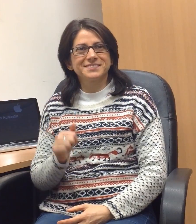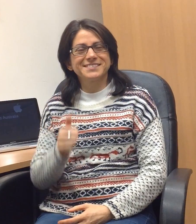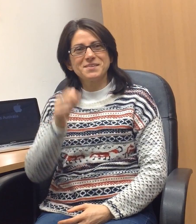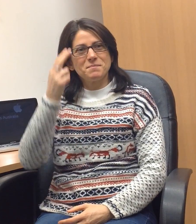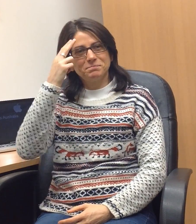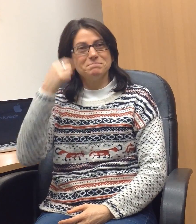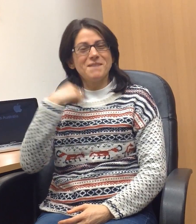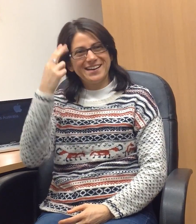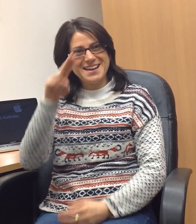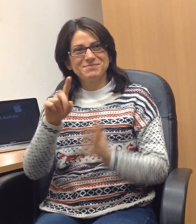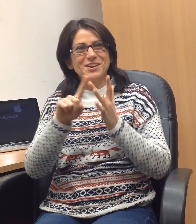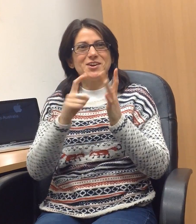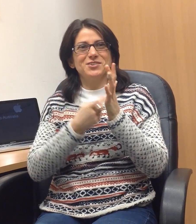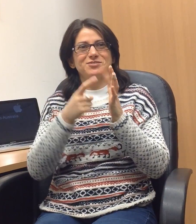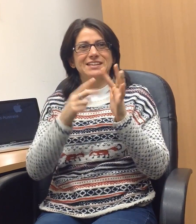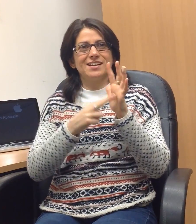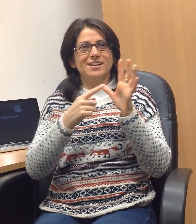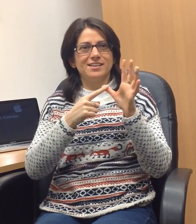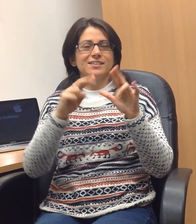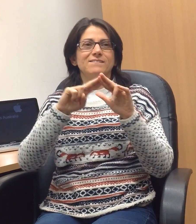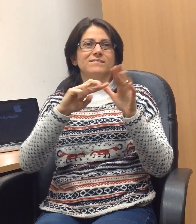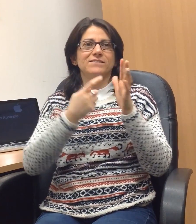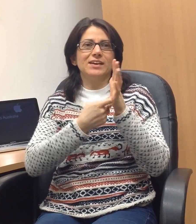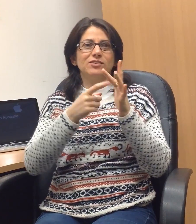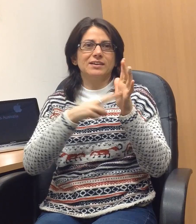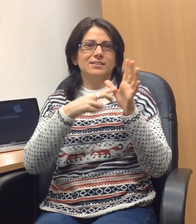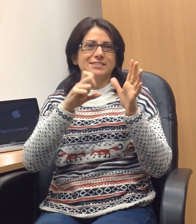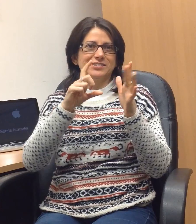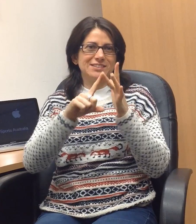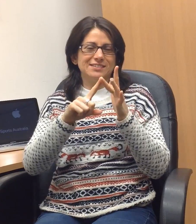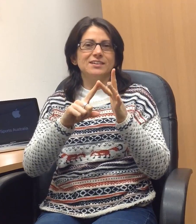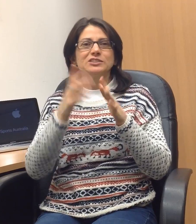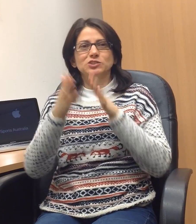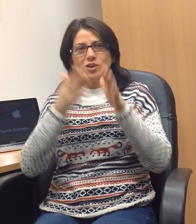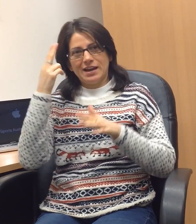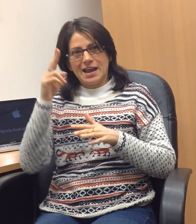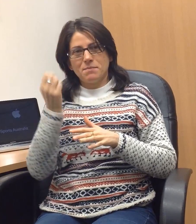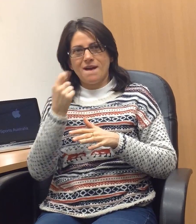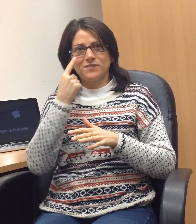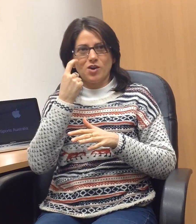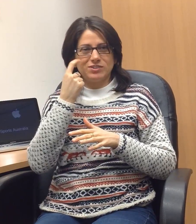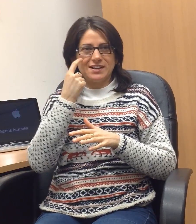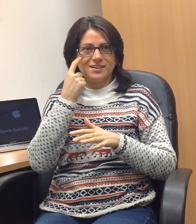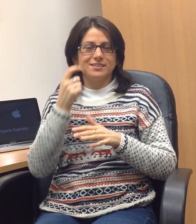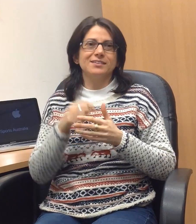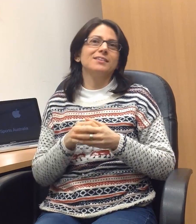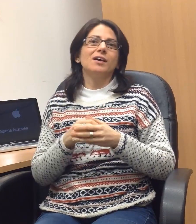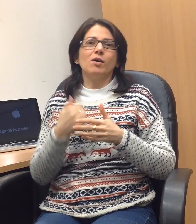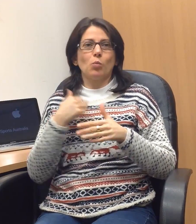My name is Irena Farinacci.